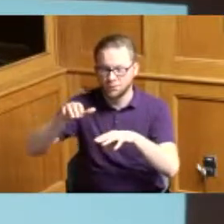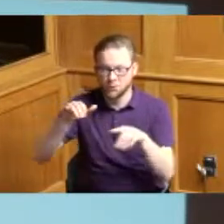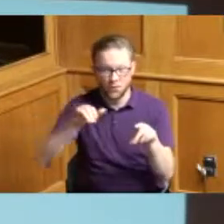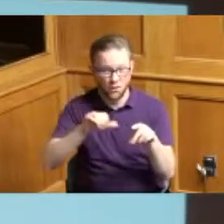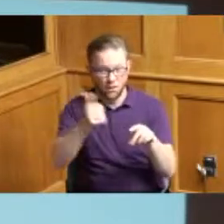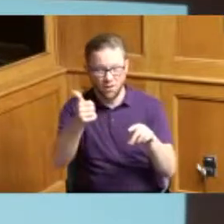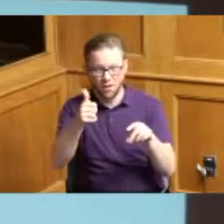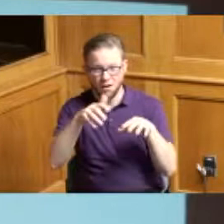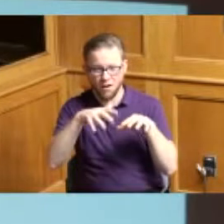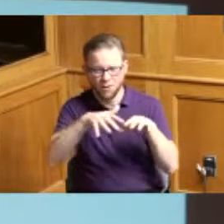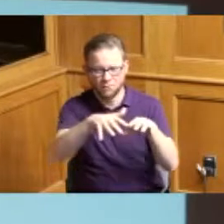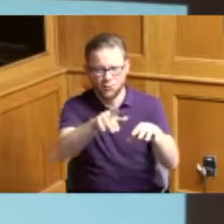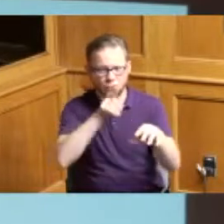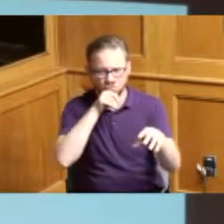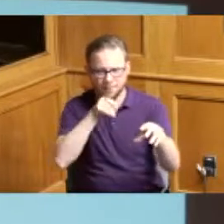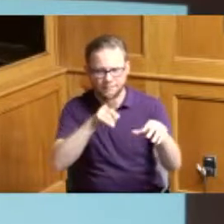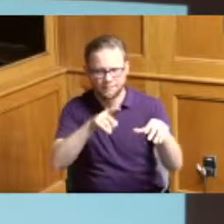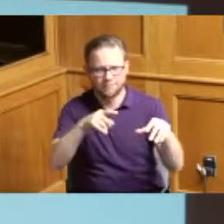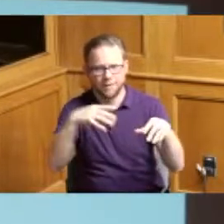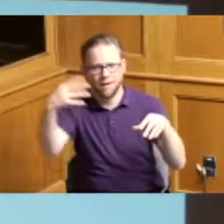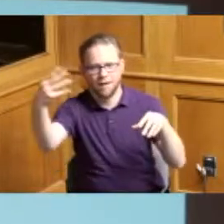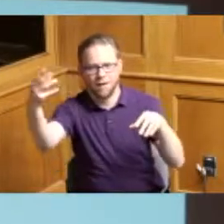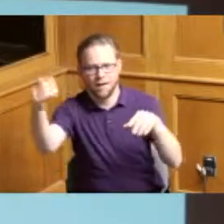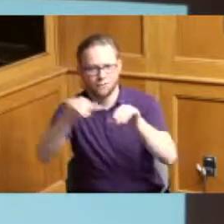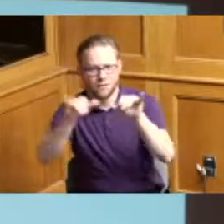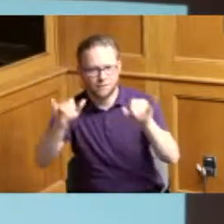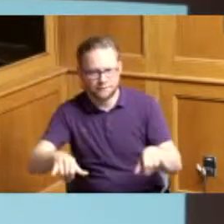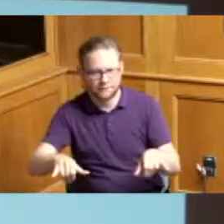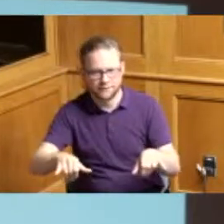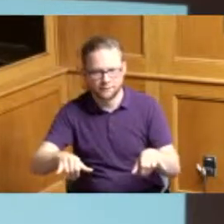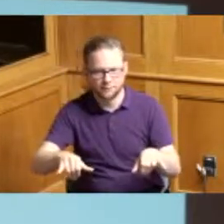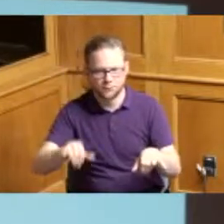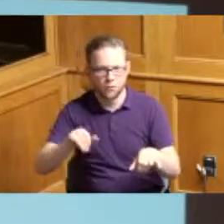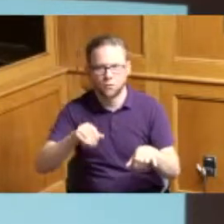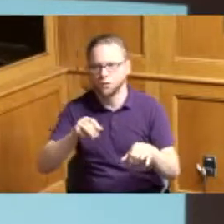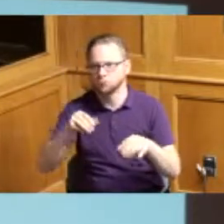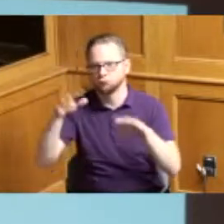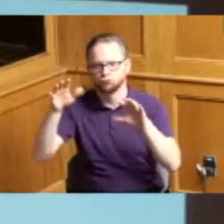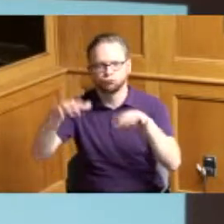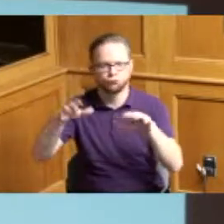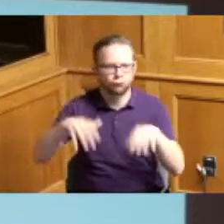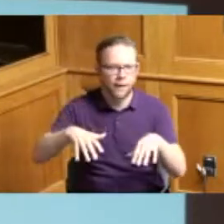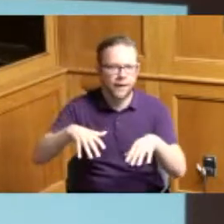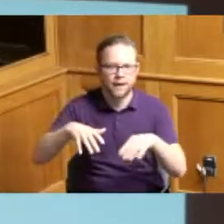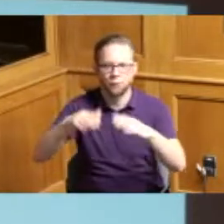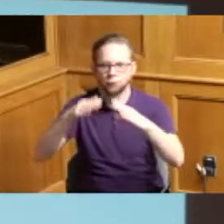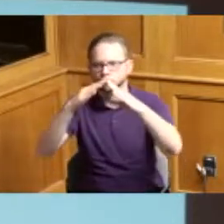meaning it really occurs outside on by thanks to the rainwater falling on buildings from roof stops